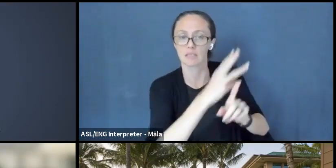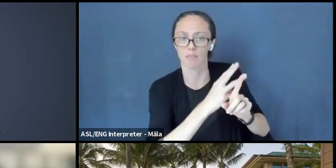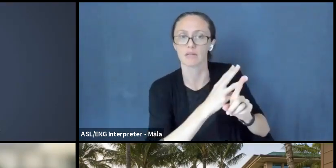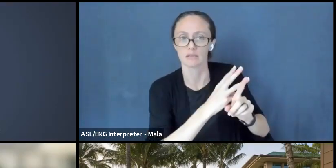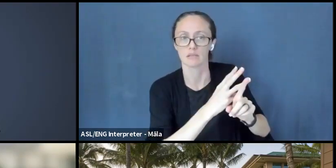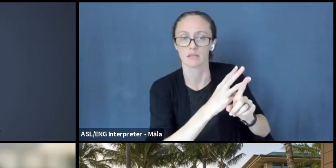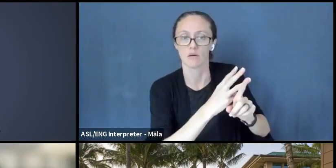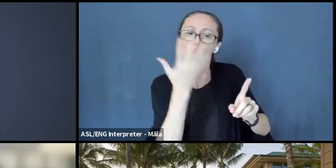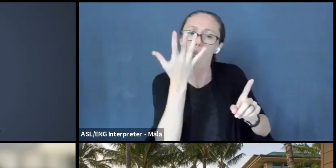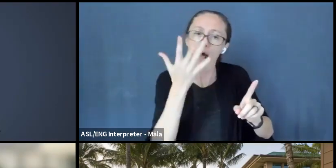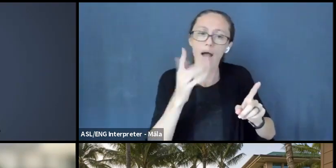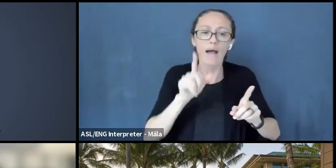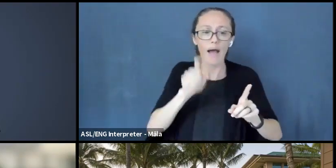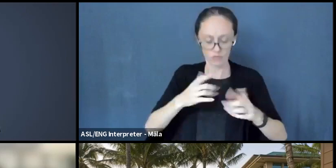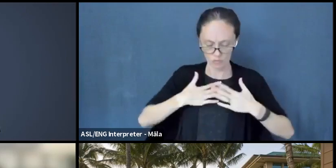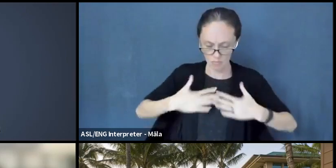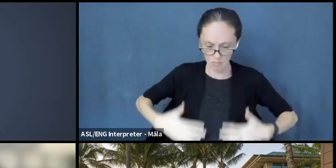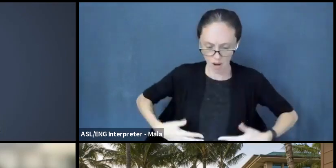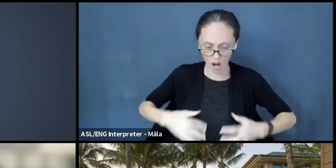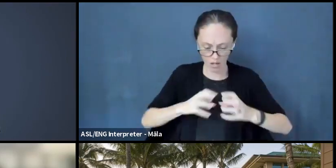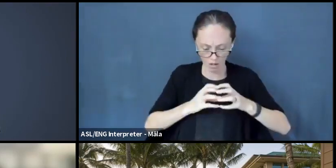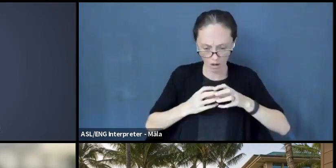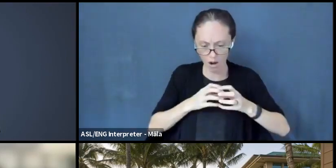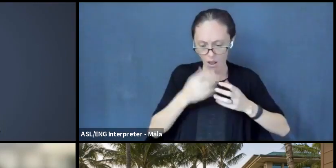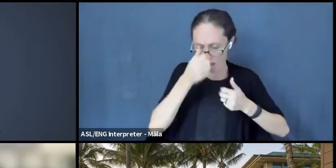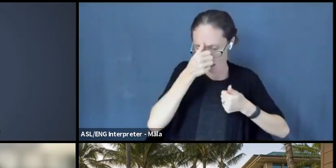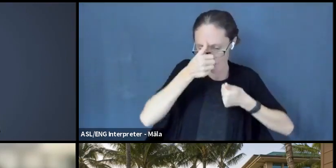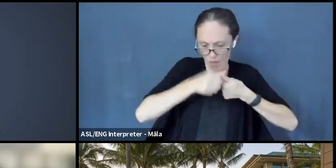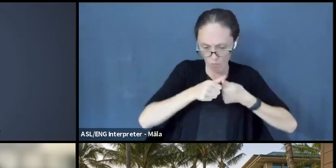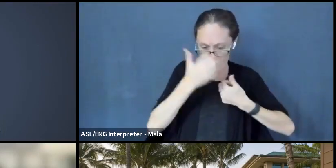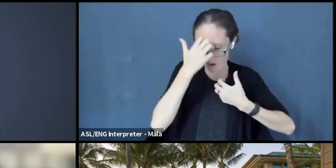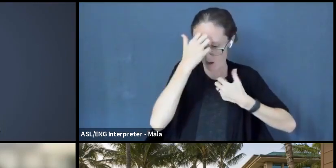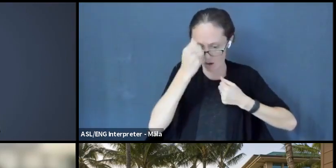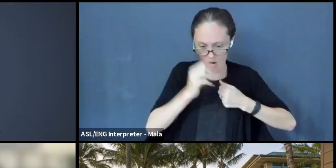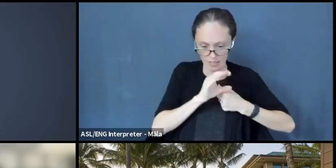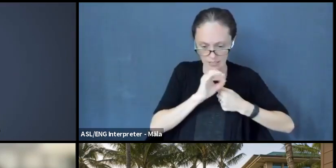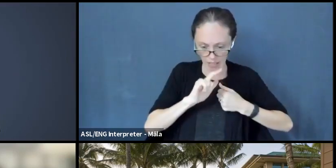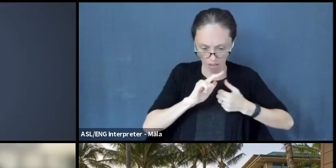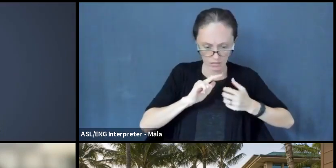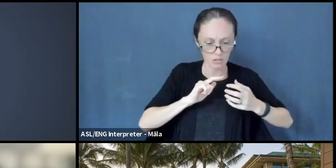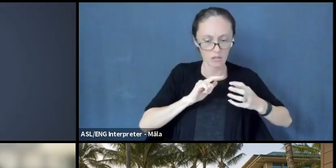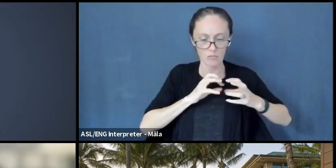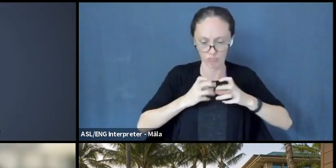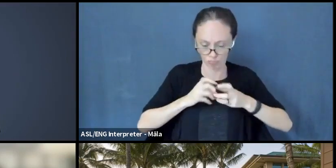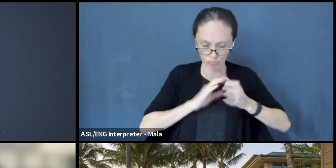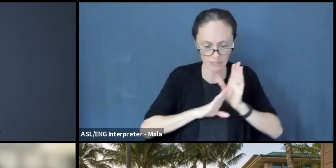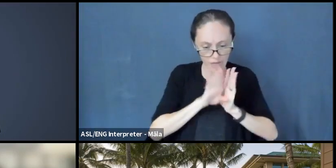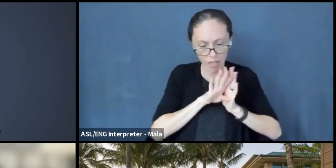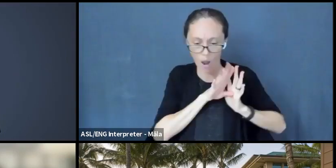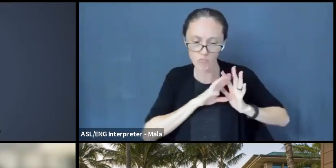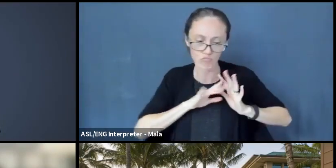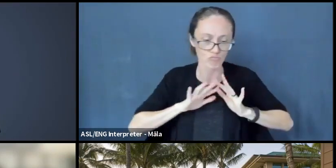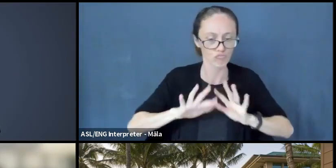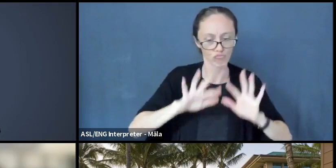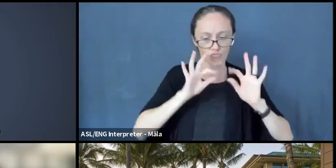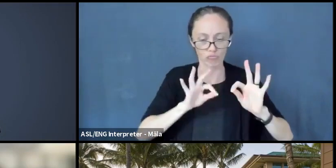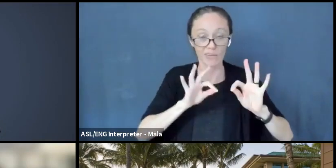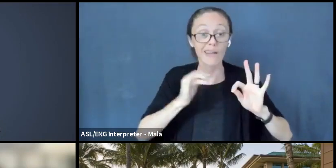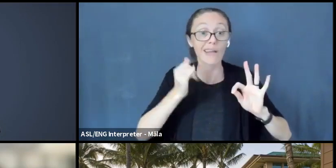So if you get the third dose too early, these memory cells won't be there. And so there won't be as good an effect of the booster dose.